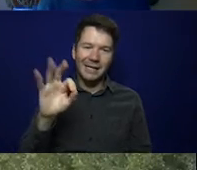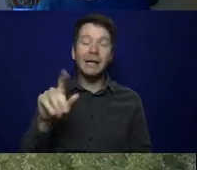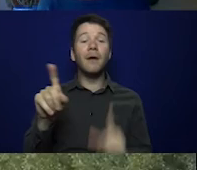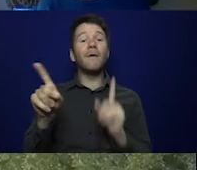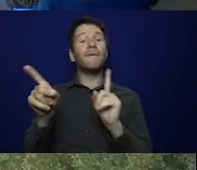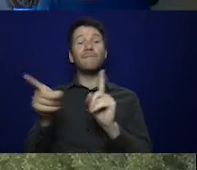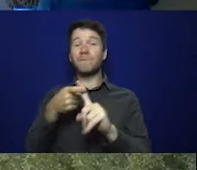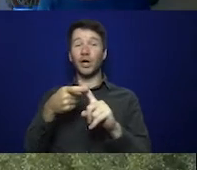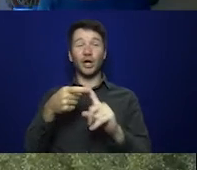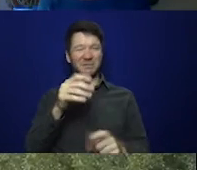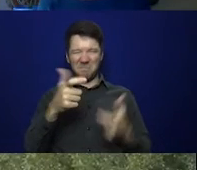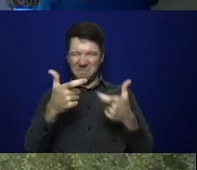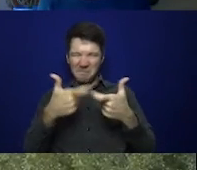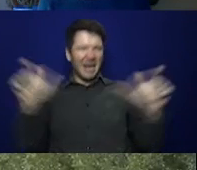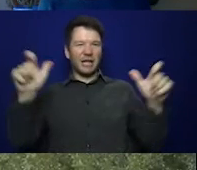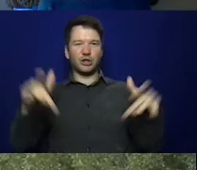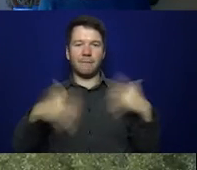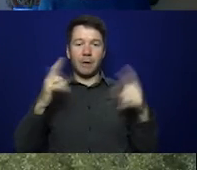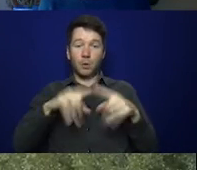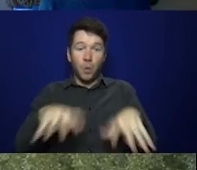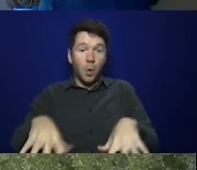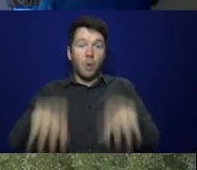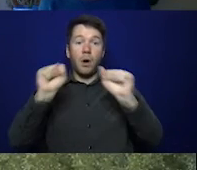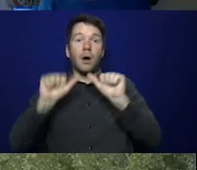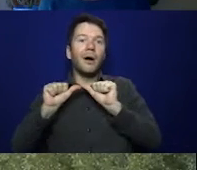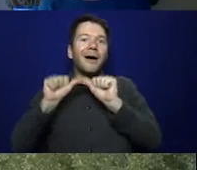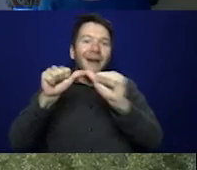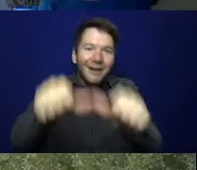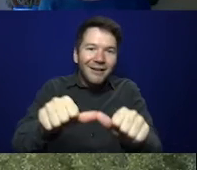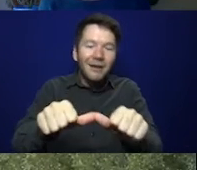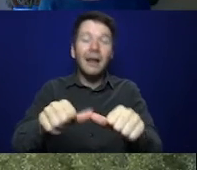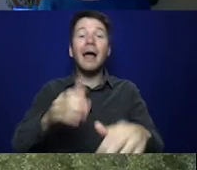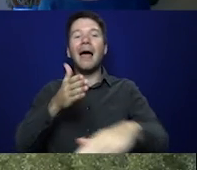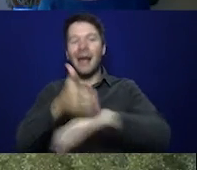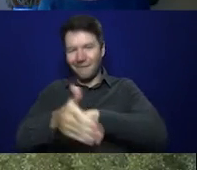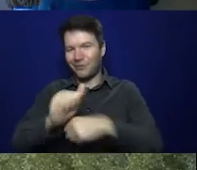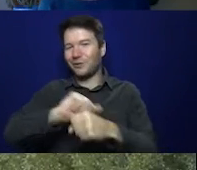of the first major events to resume after the onset of the pandemic.